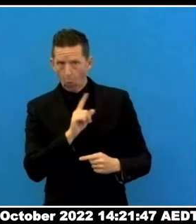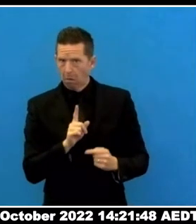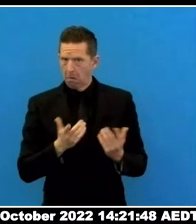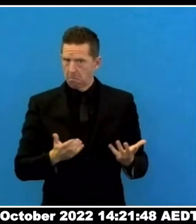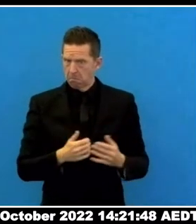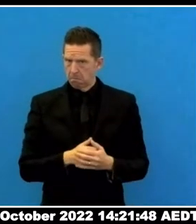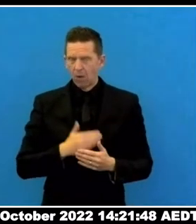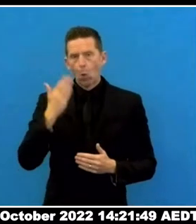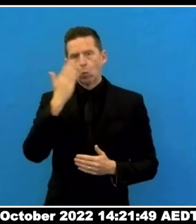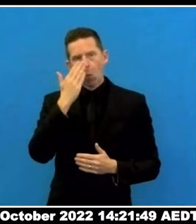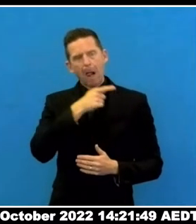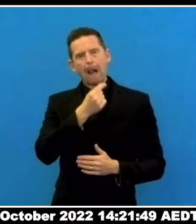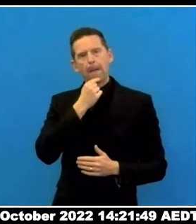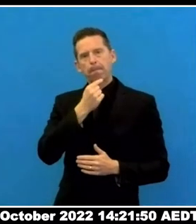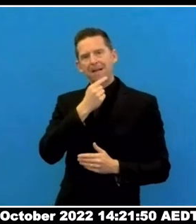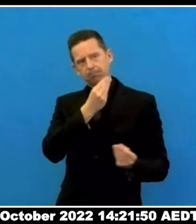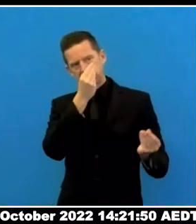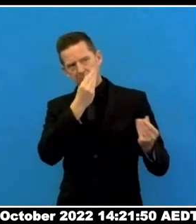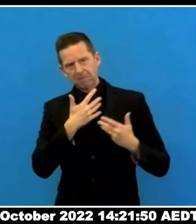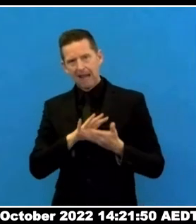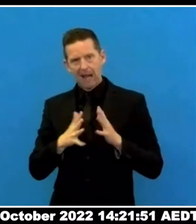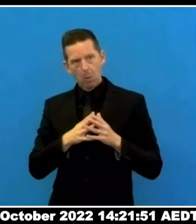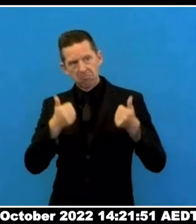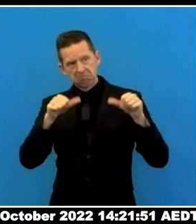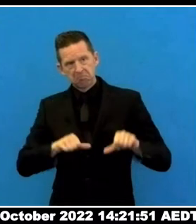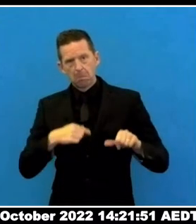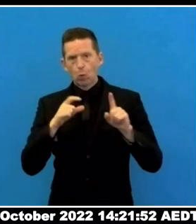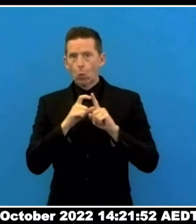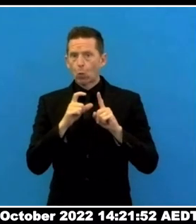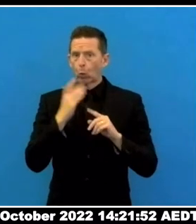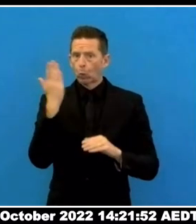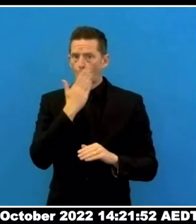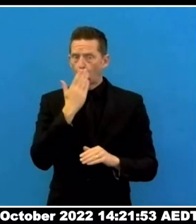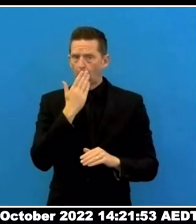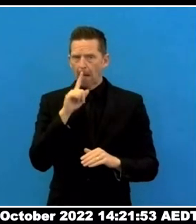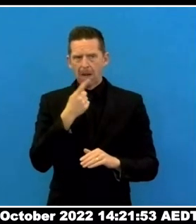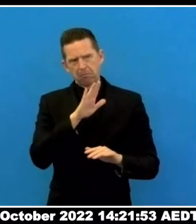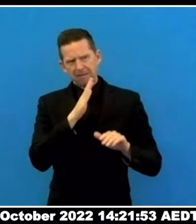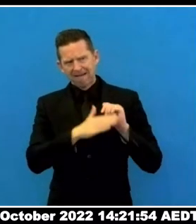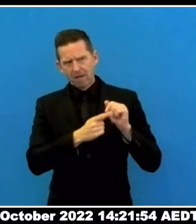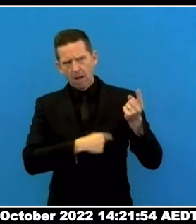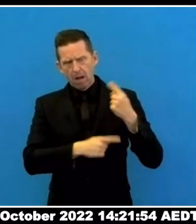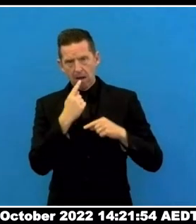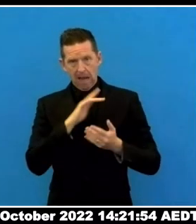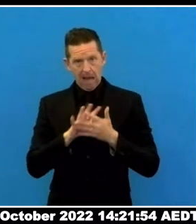The school gives me some updates on how she's going at school, but I don't get updates about how she is going